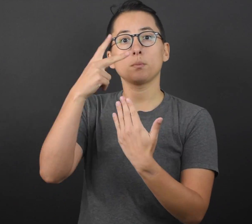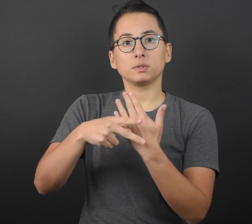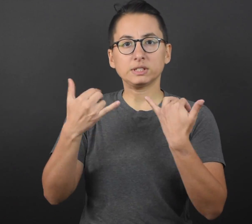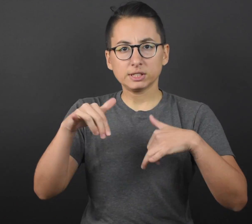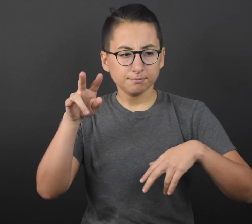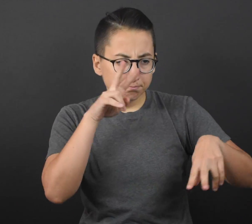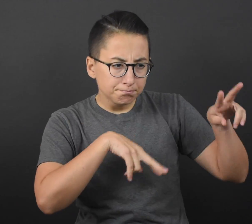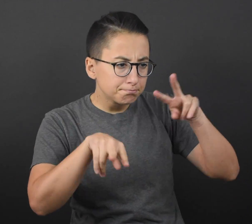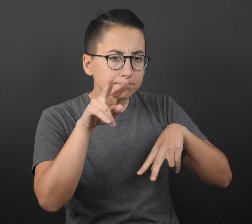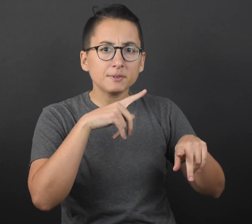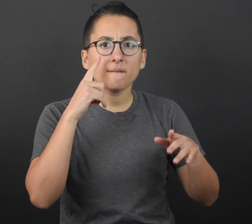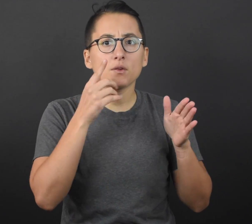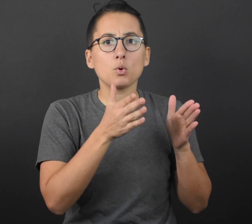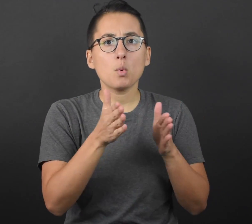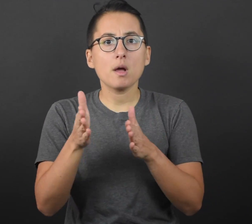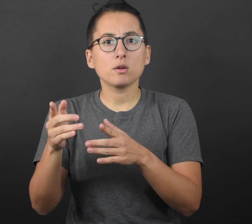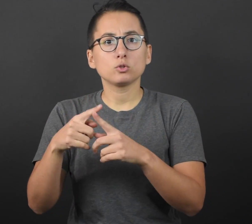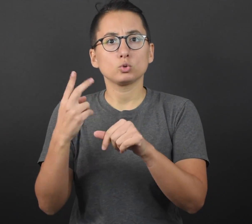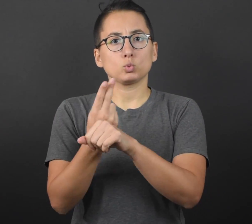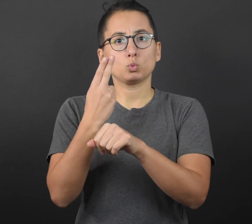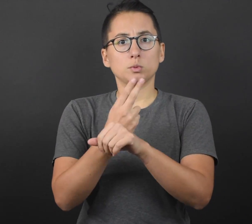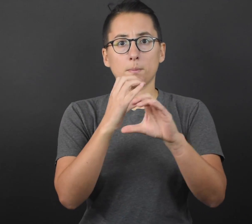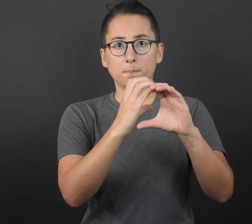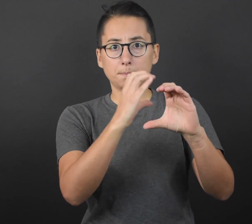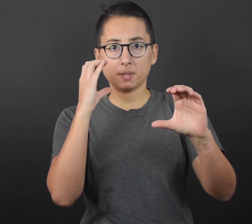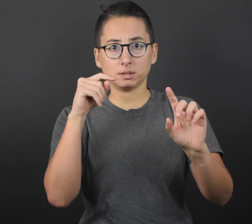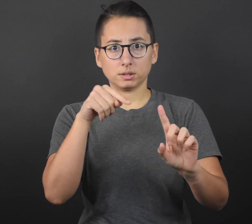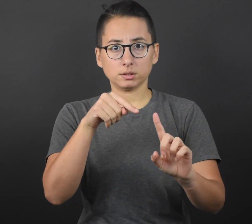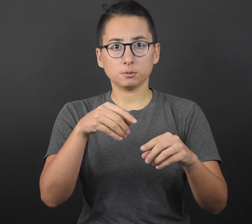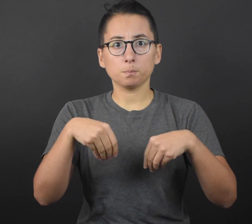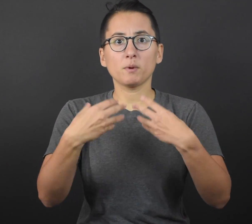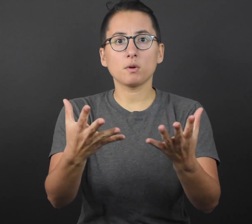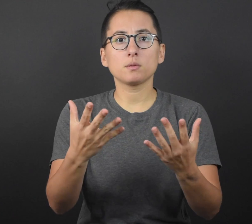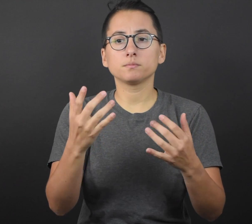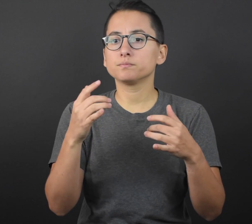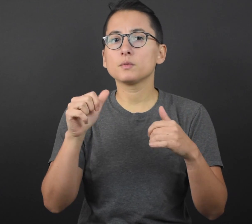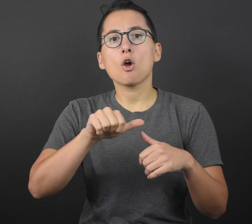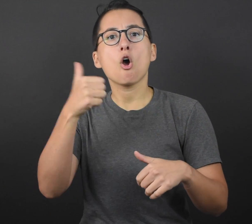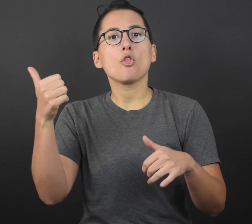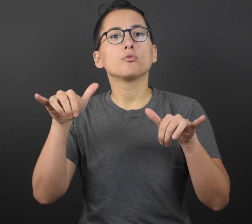The program is also looking into ways to use the buses to provide other routine vaccines